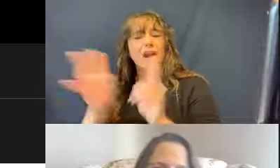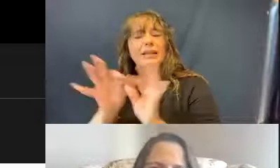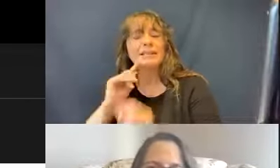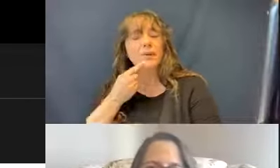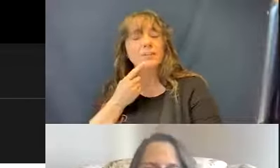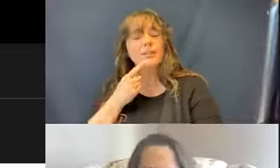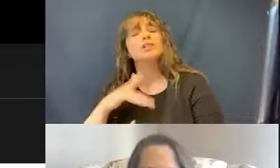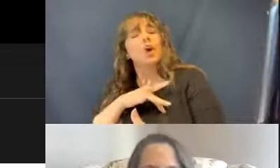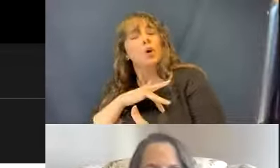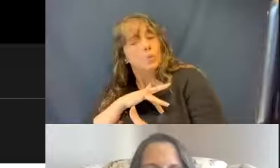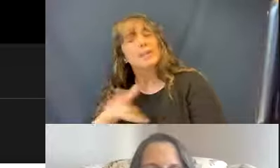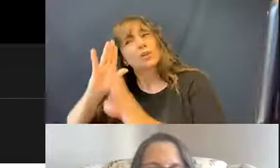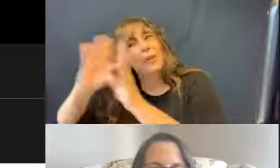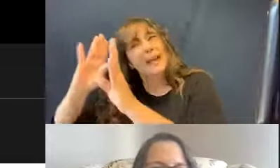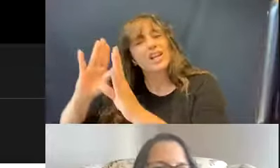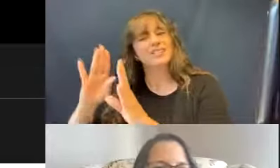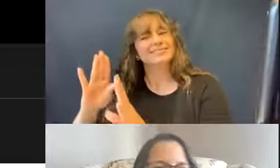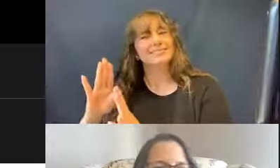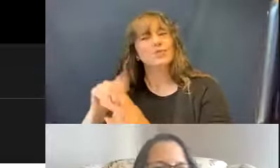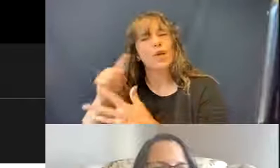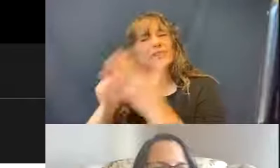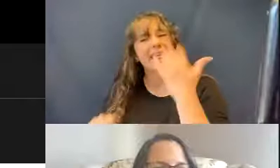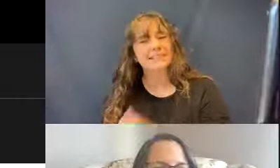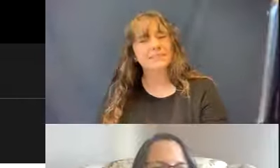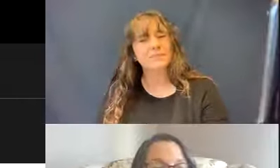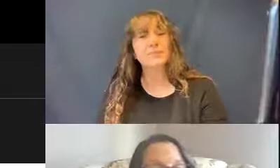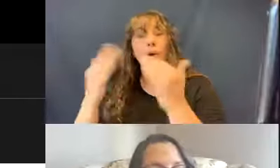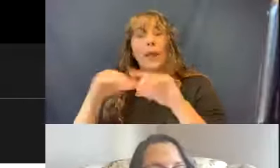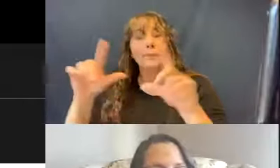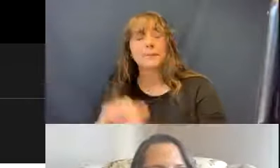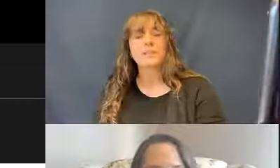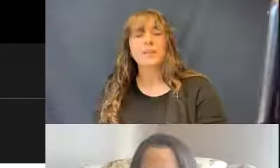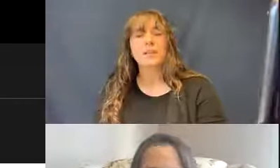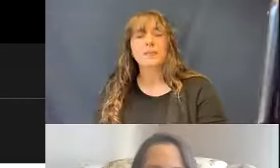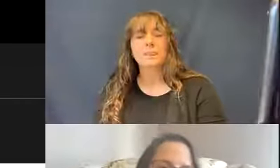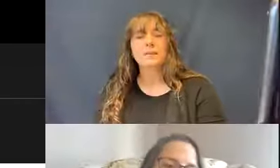to those things. Go ahead. So actually, what's interesting is I have